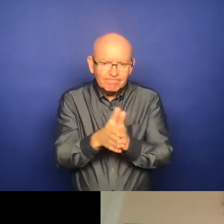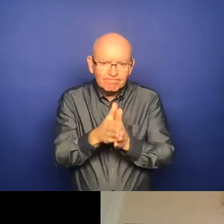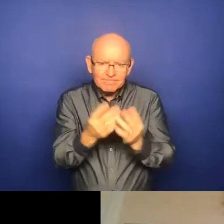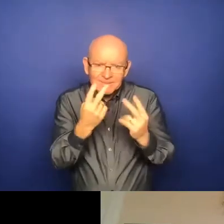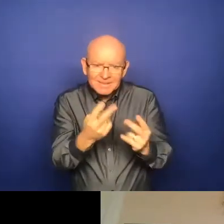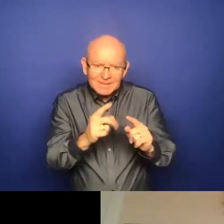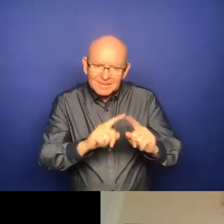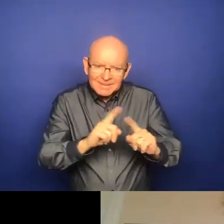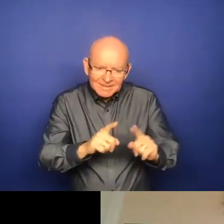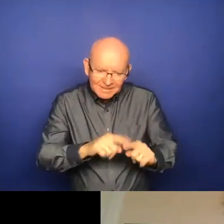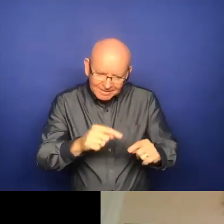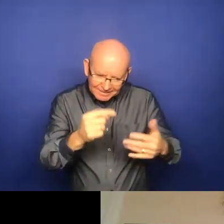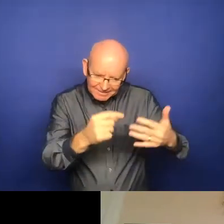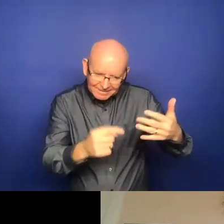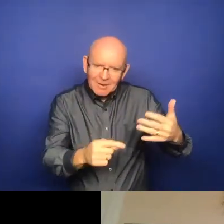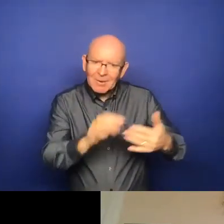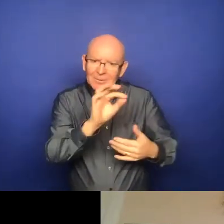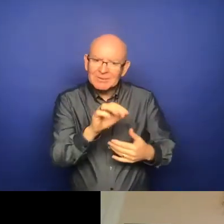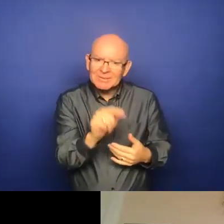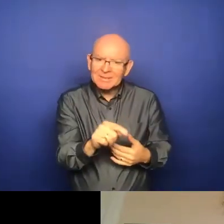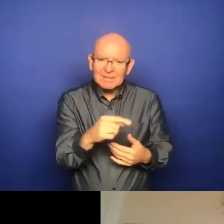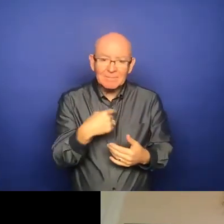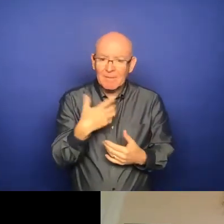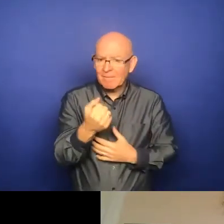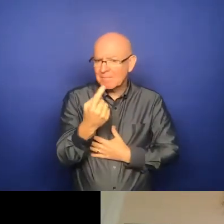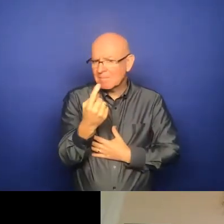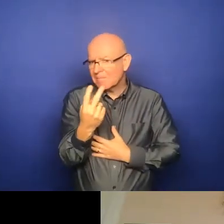statements that are related to